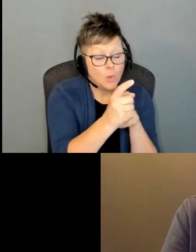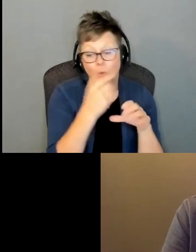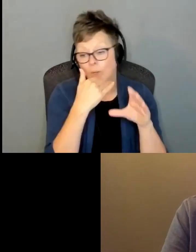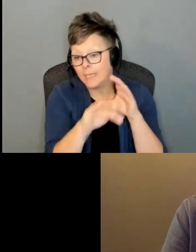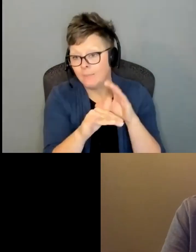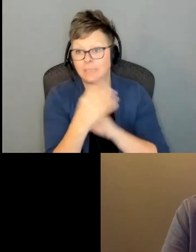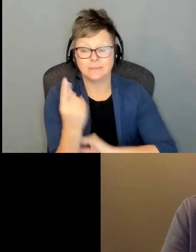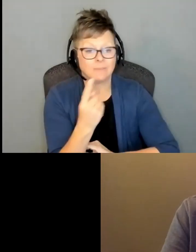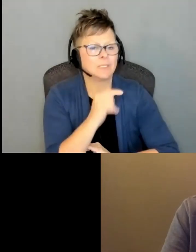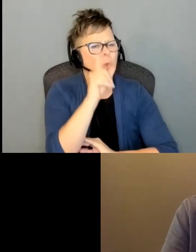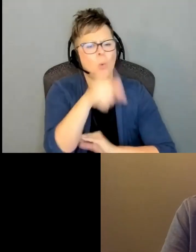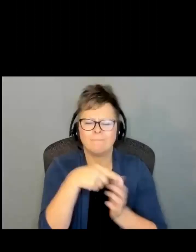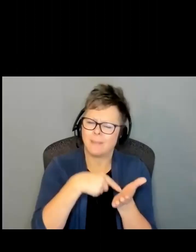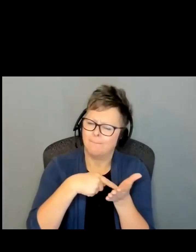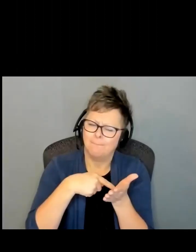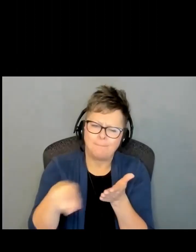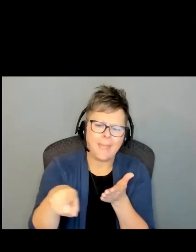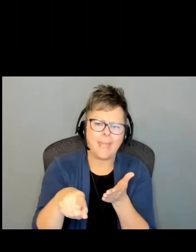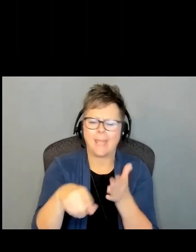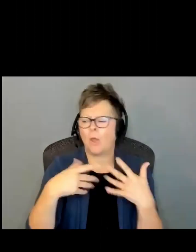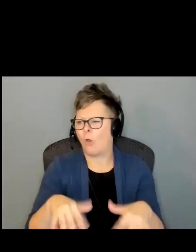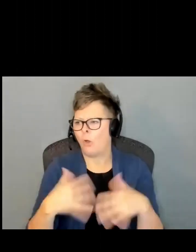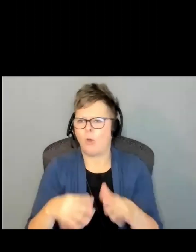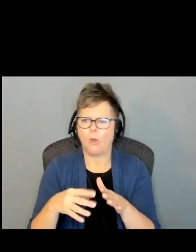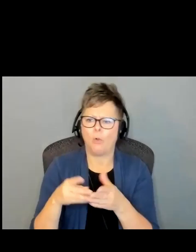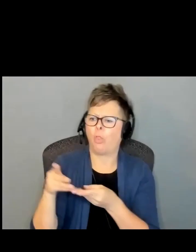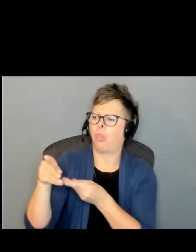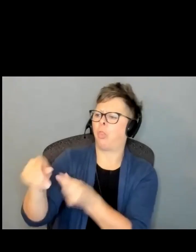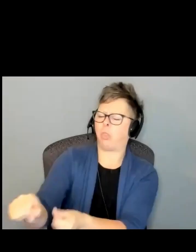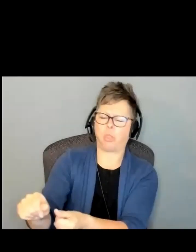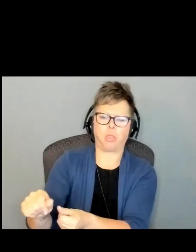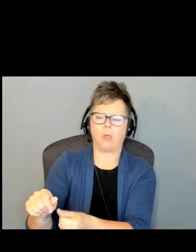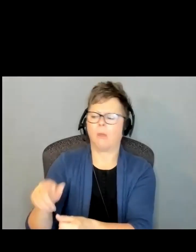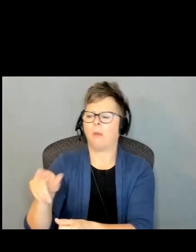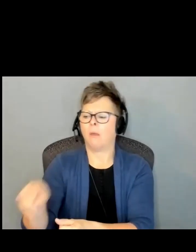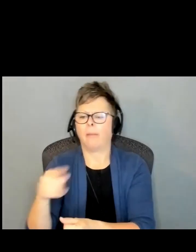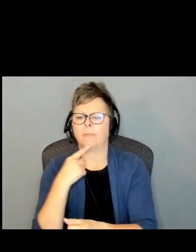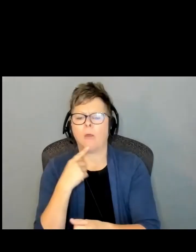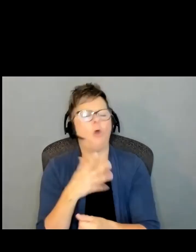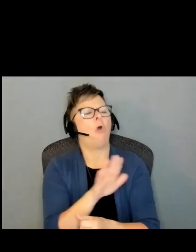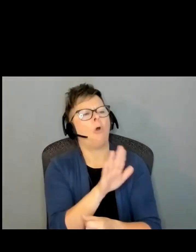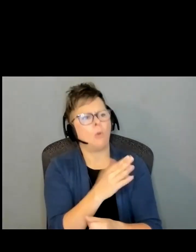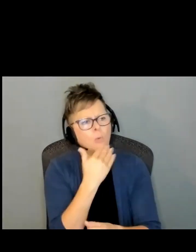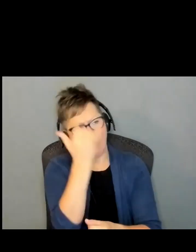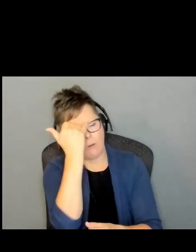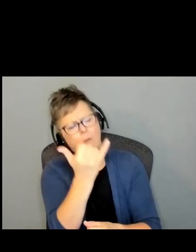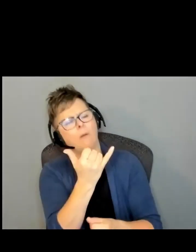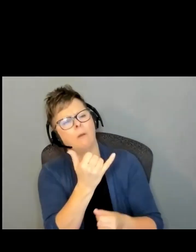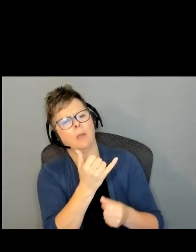You don’t have to pay an expensive consultant to come tell you, you know, talk to Taryn,